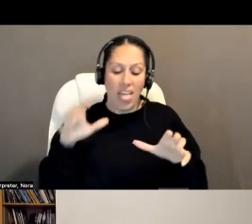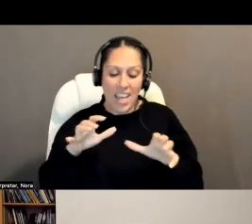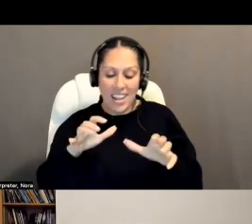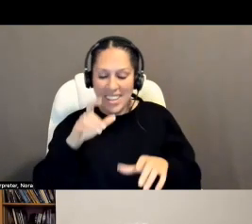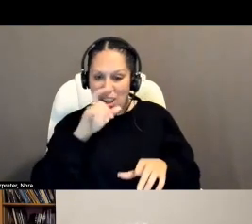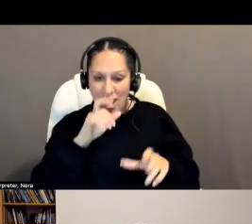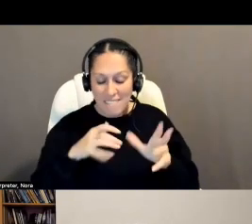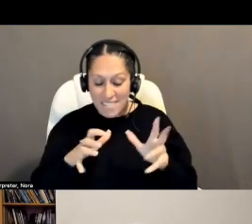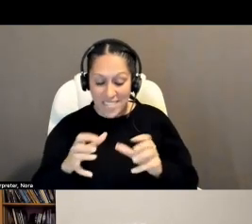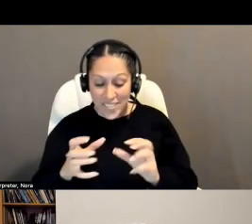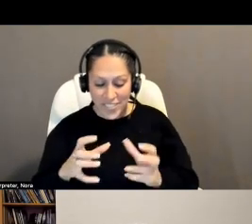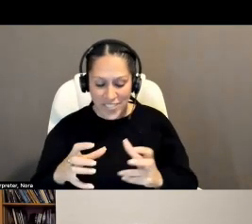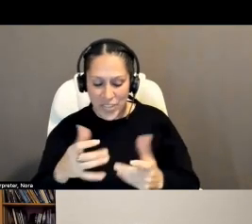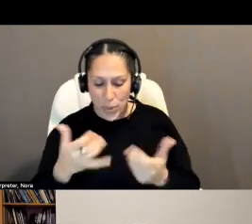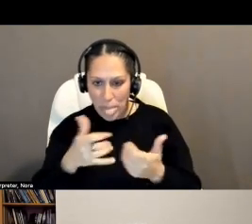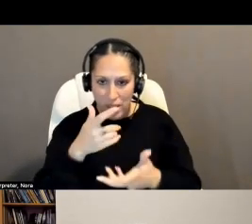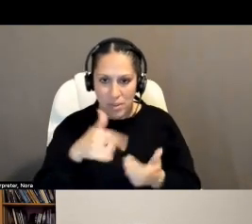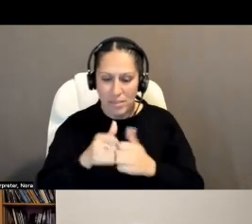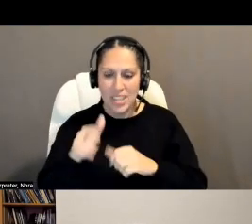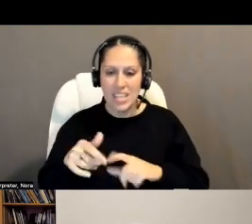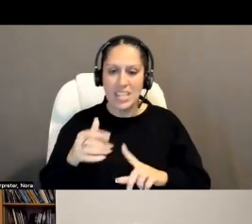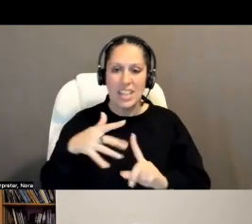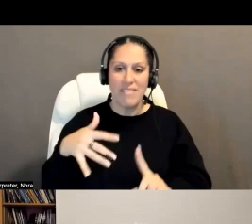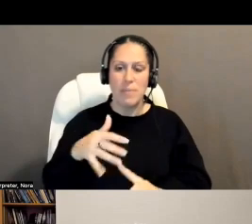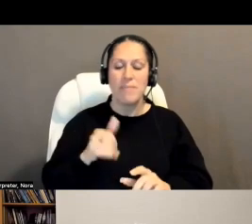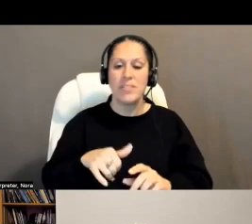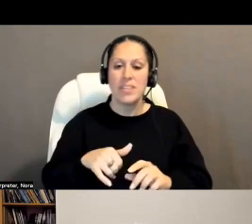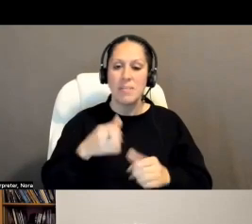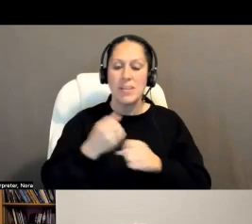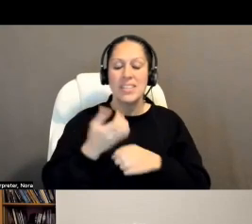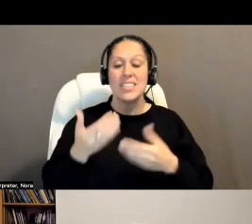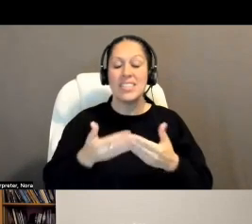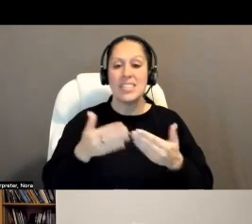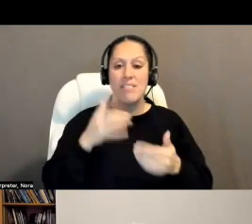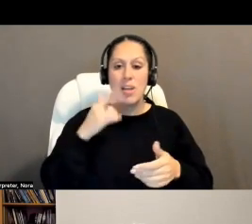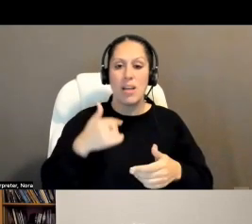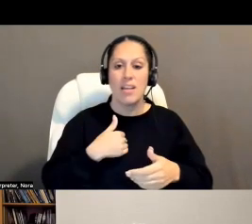figurines and dolls that I make. It makes it easier if I'm having writer's